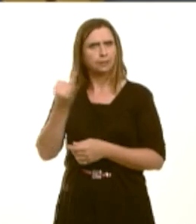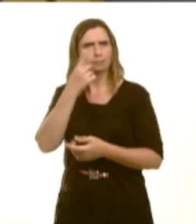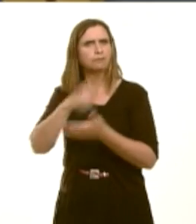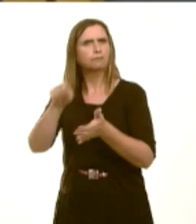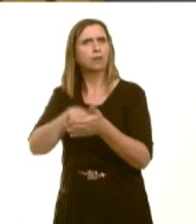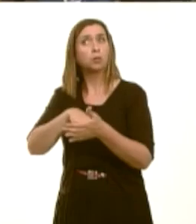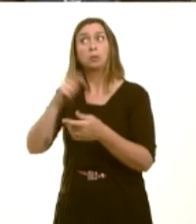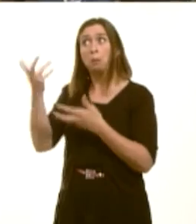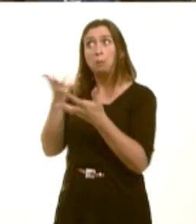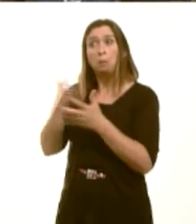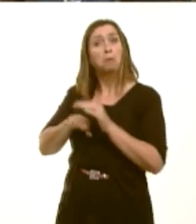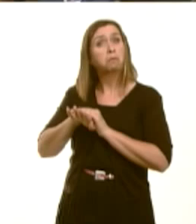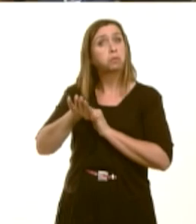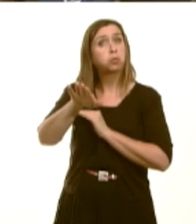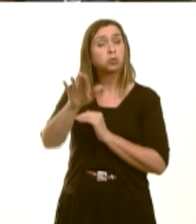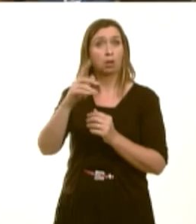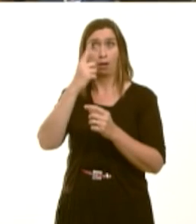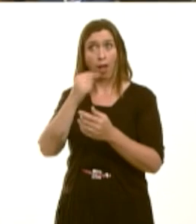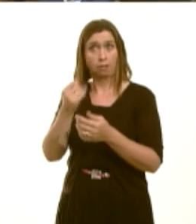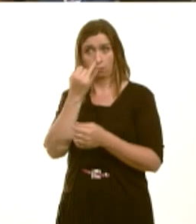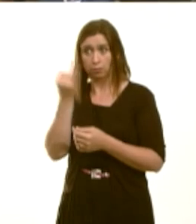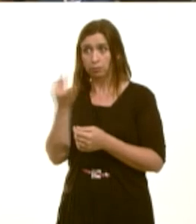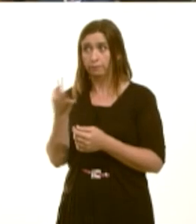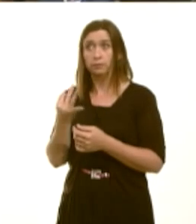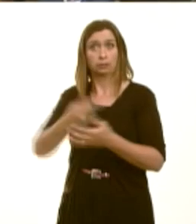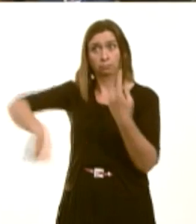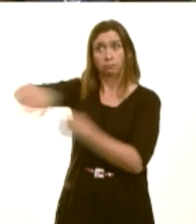Carwyn Jones: We didnít discuss the issue specifically. Of course, at the moment, we